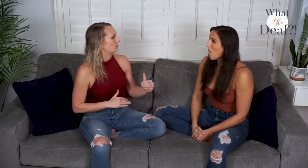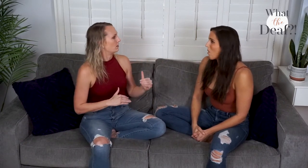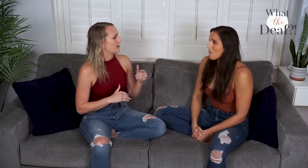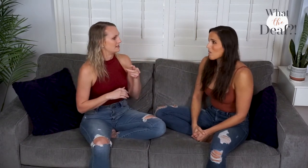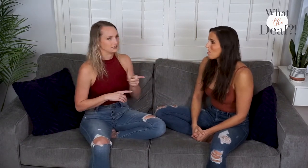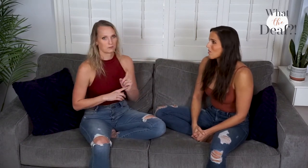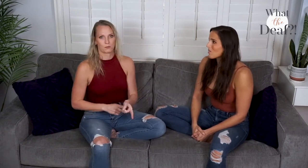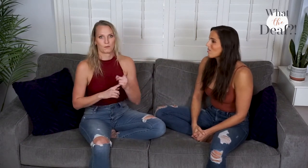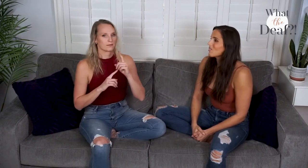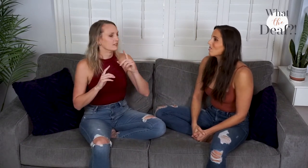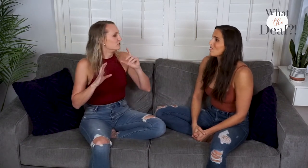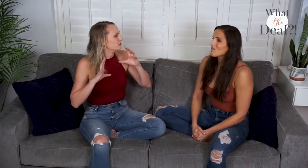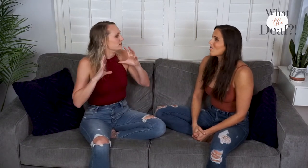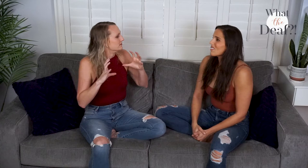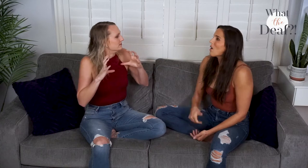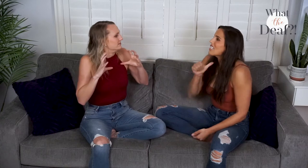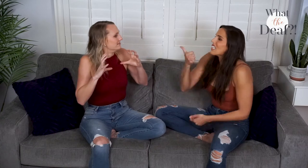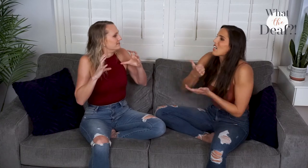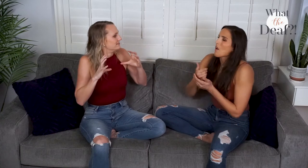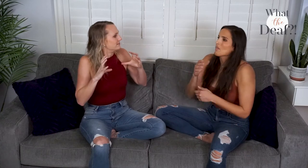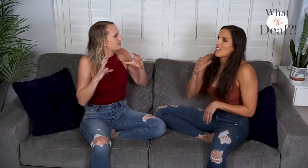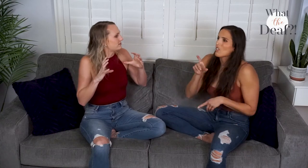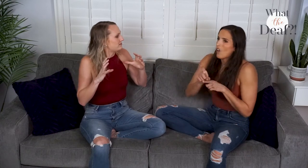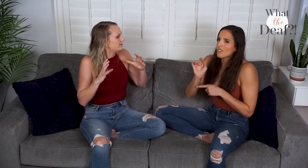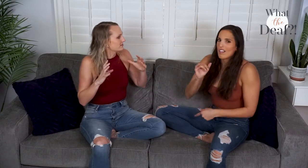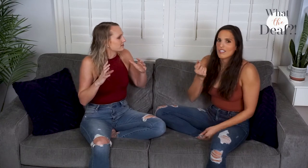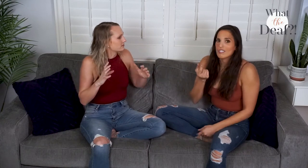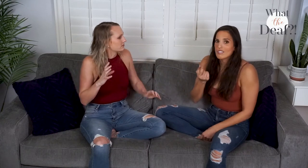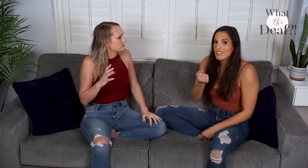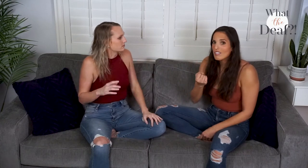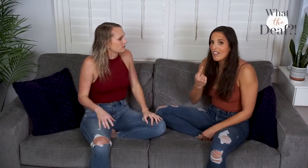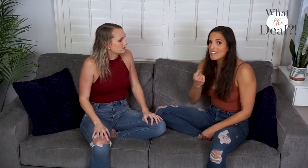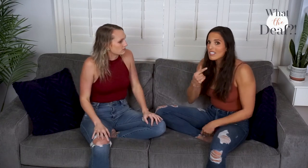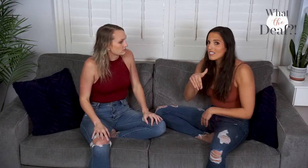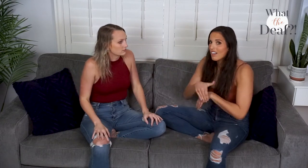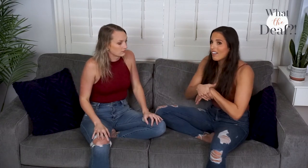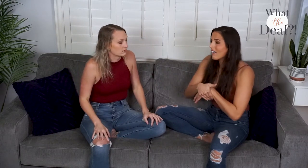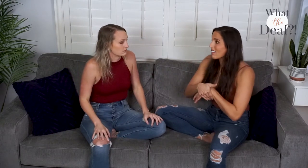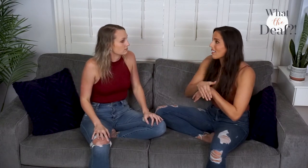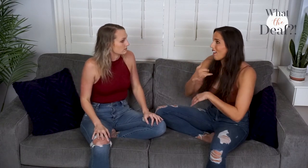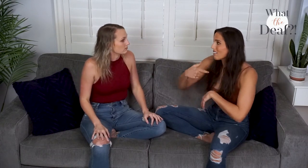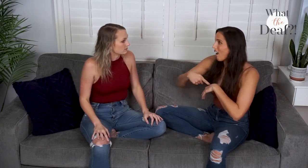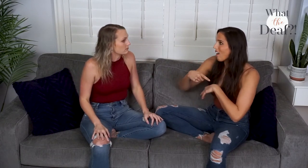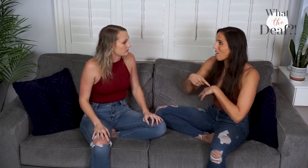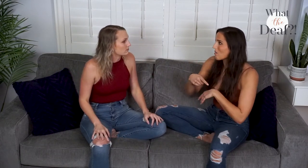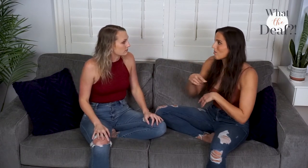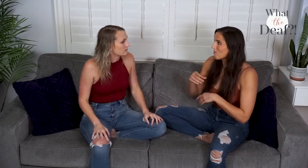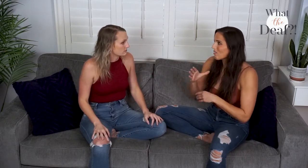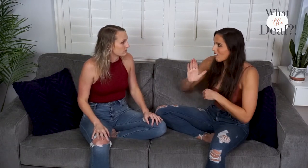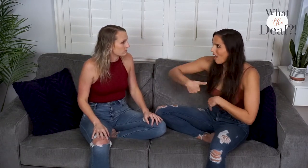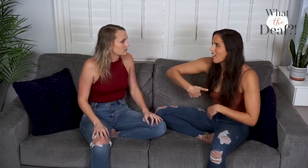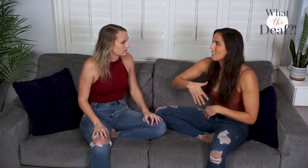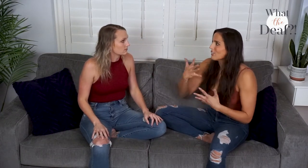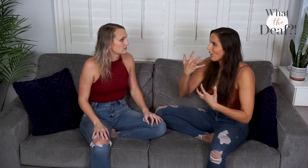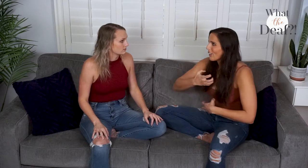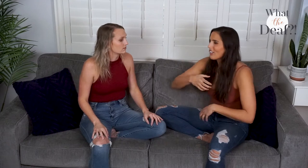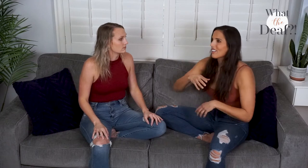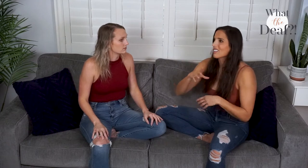I felt so uncomfortable in that moment. I mean it doesn’t even help that it was also 11 o’clock at night at that time. Yeah! -It was late, it was dark.